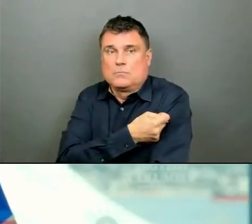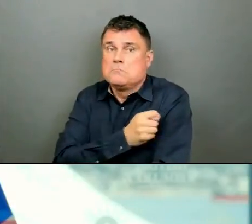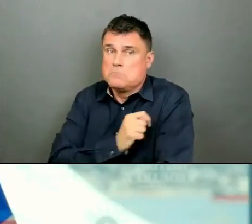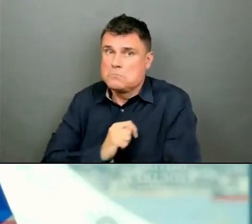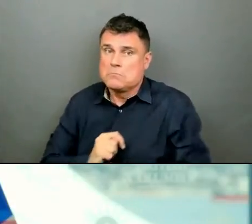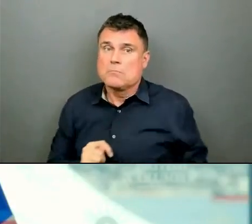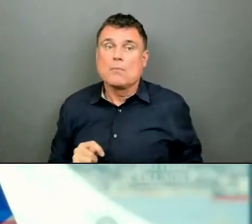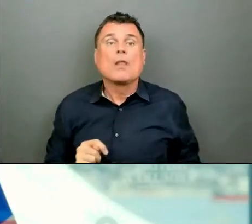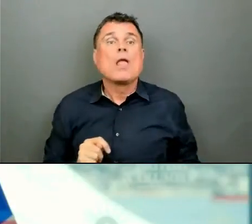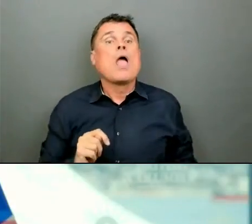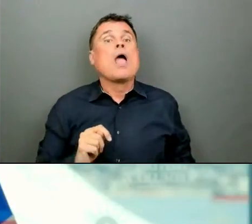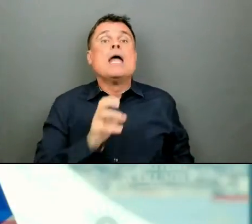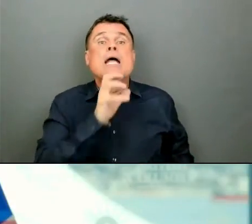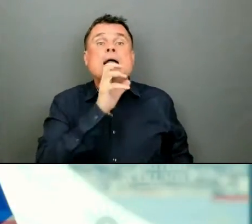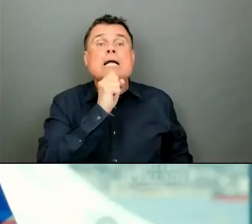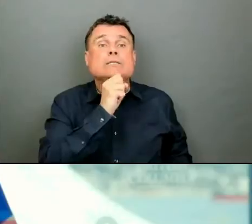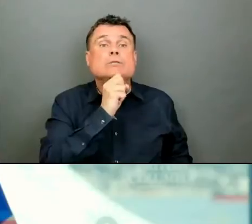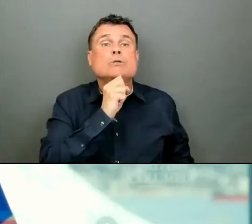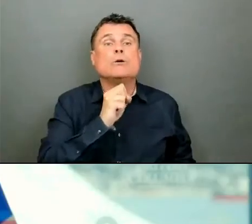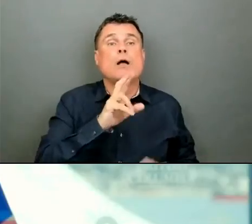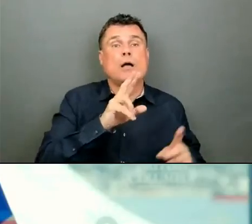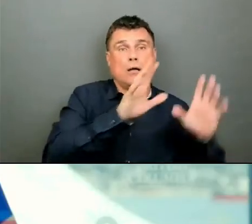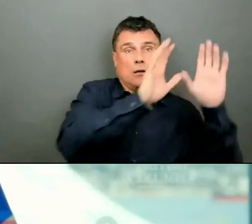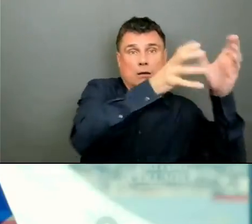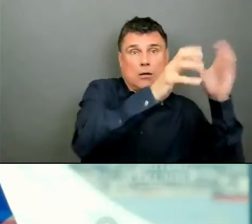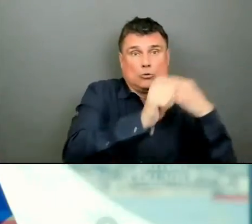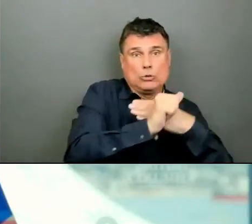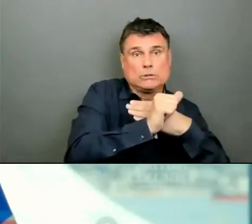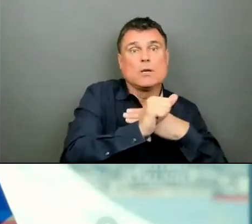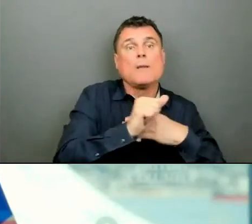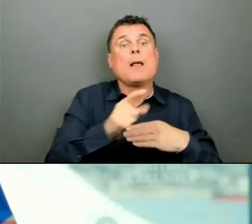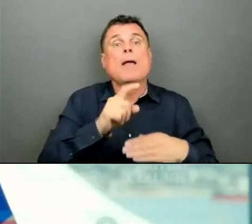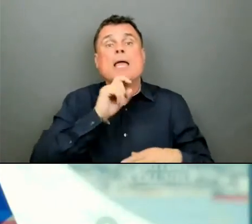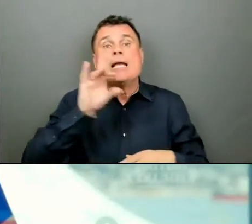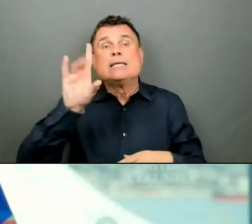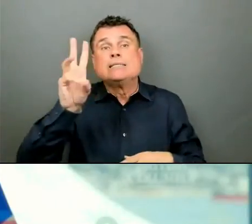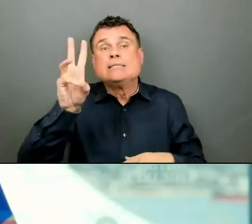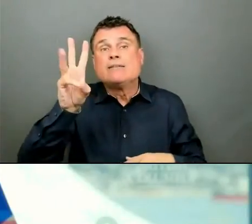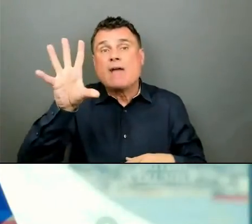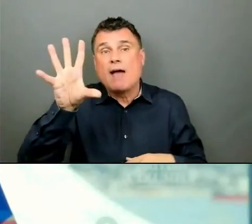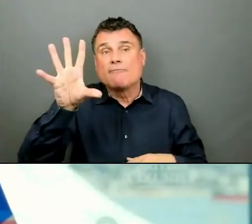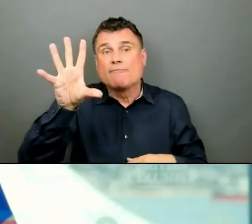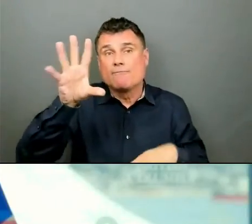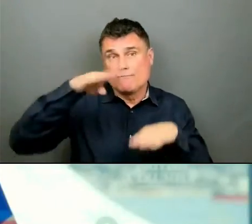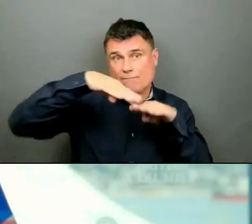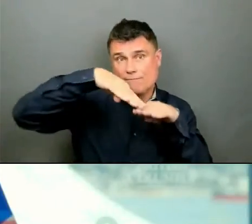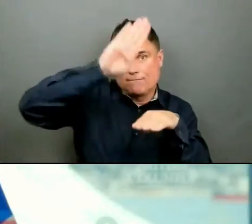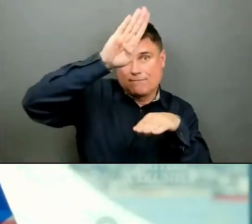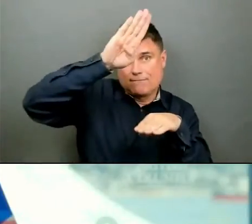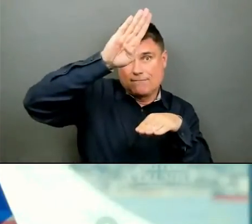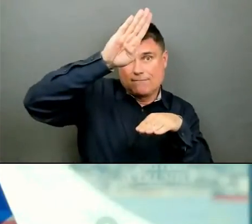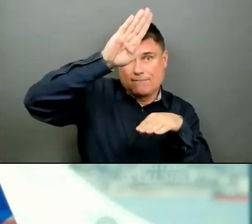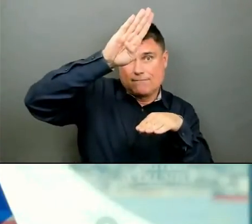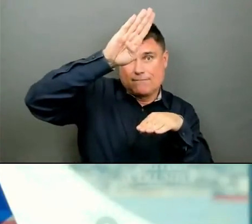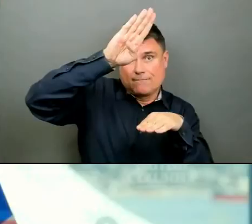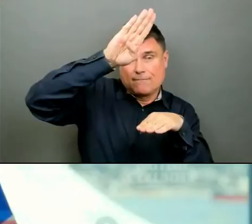is open now for people over the age of 65 and we encourage every one born in 1956 or earlier to